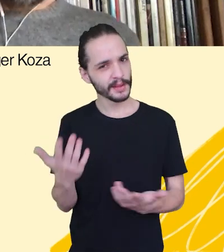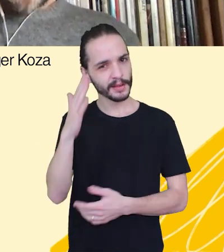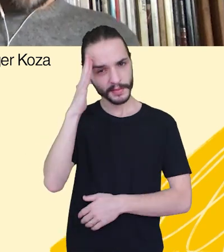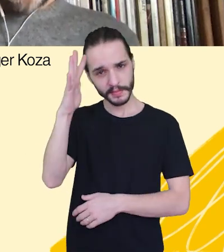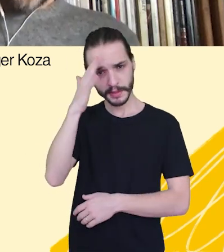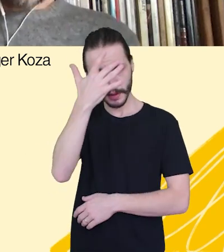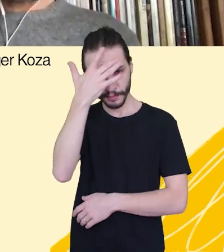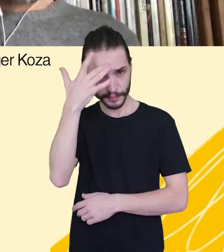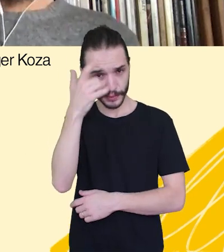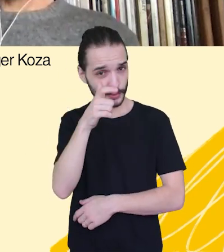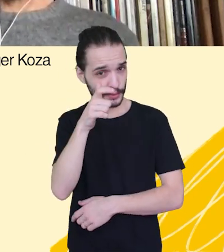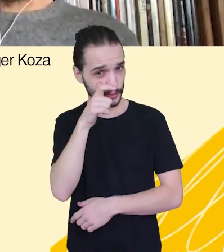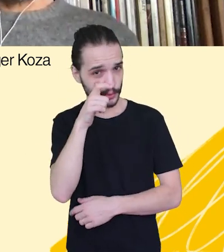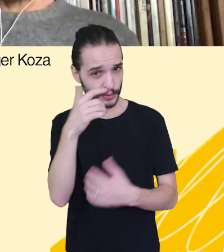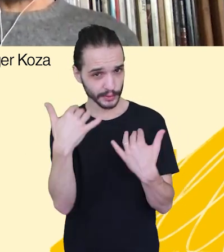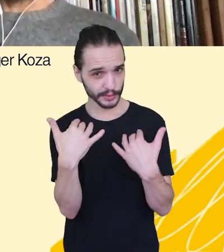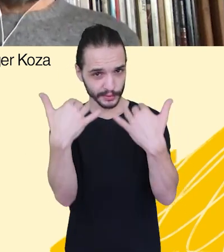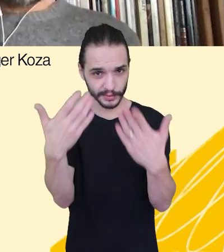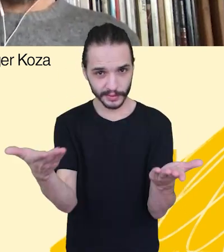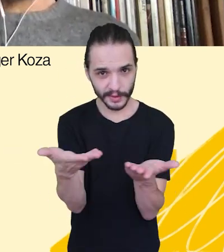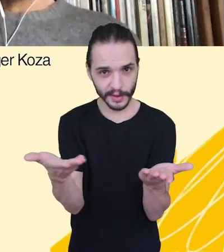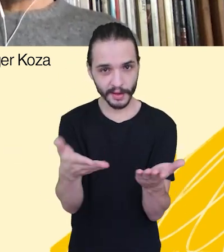which I guess probably there will be.